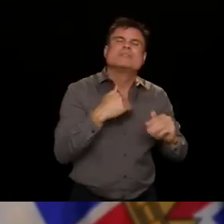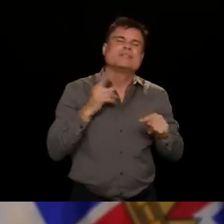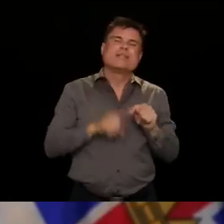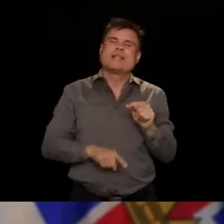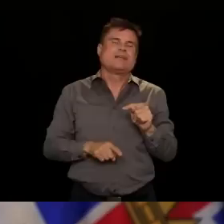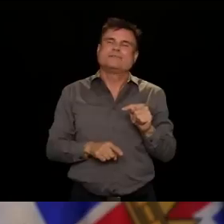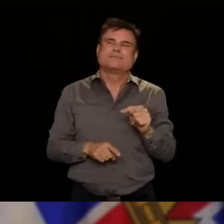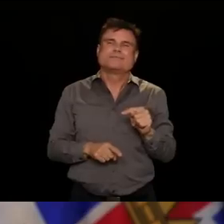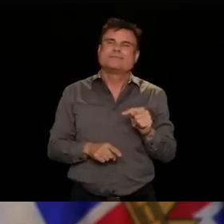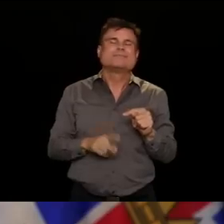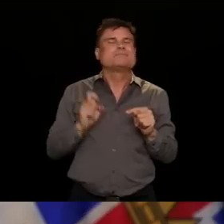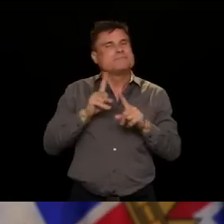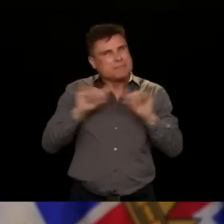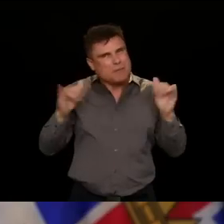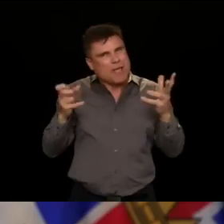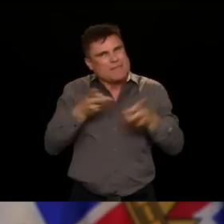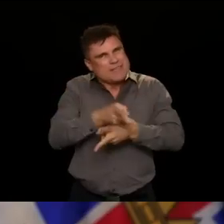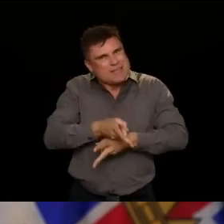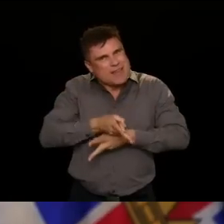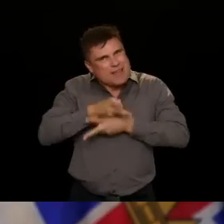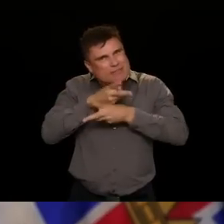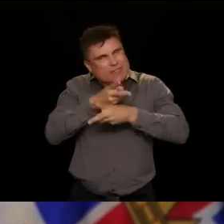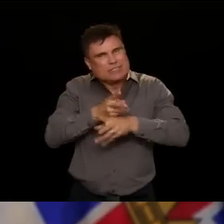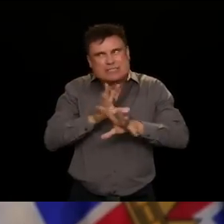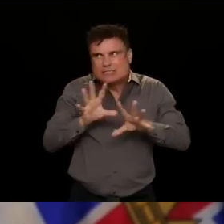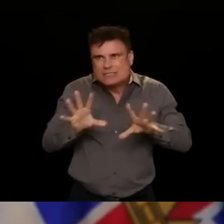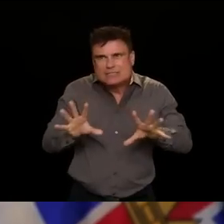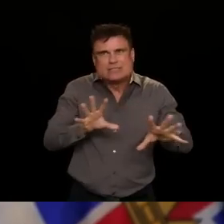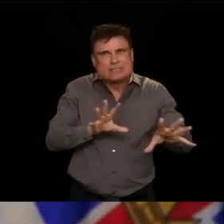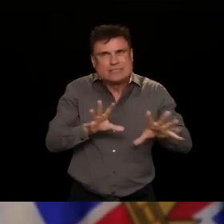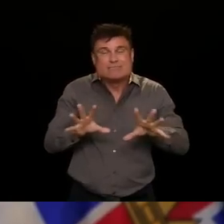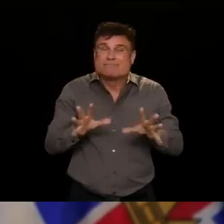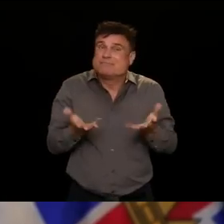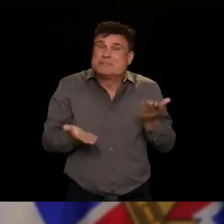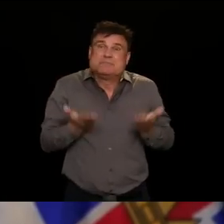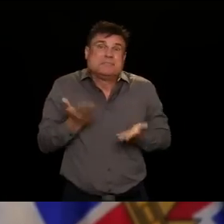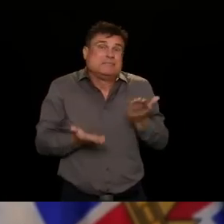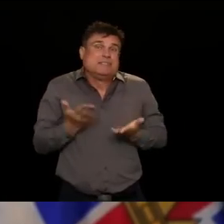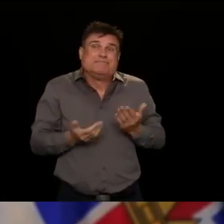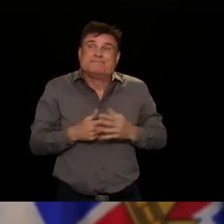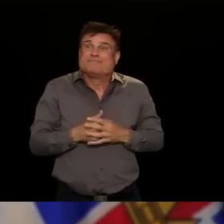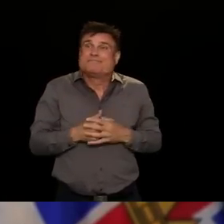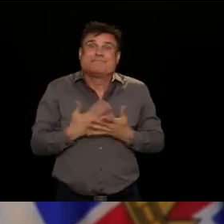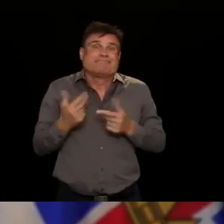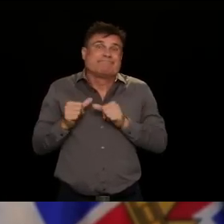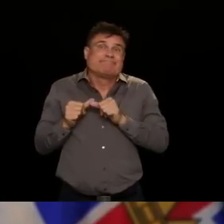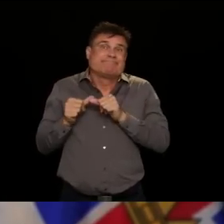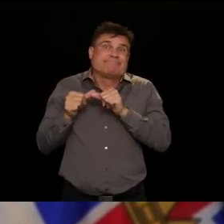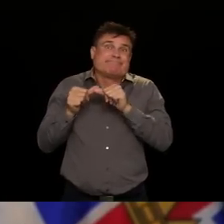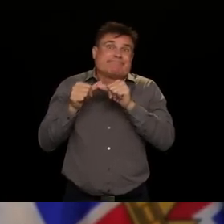But we need to find that balance and continue with the ballots and work together with that in the coming months.